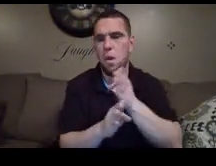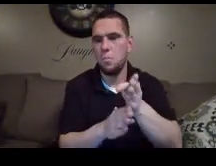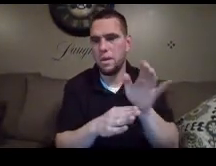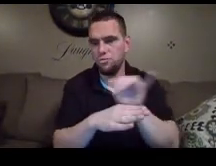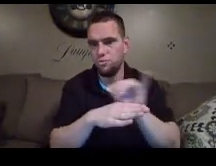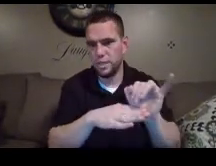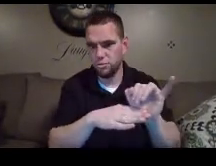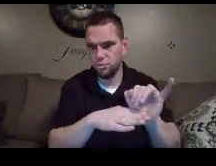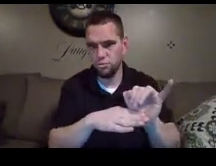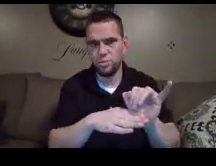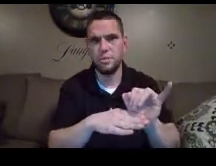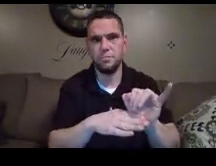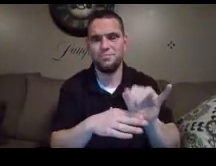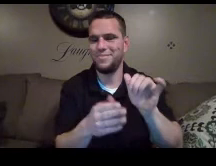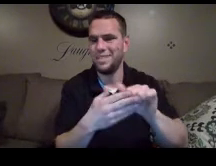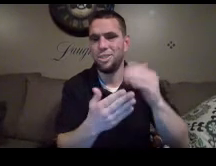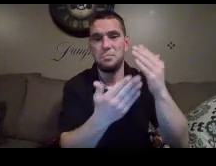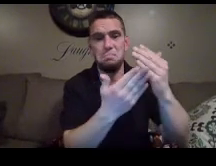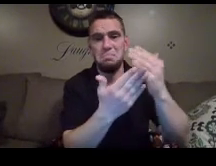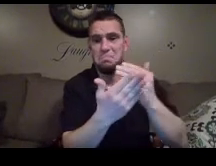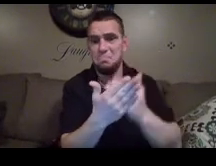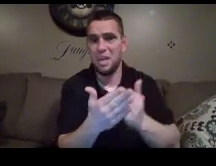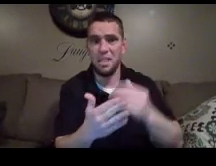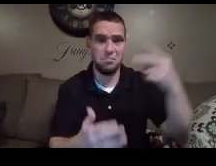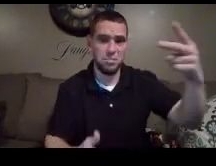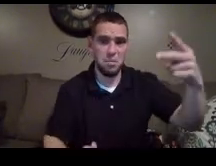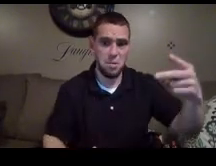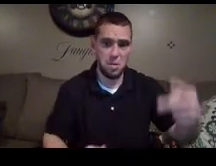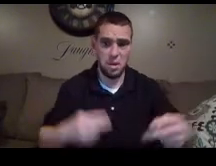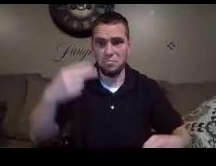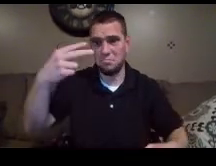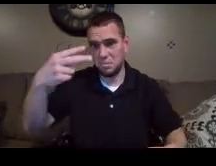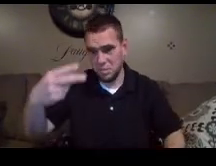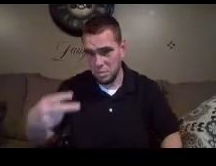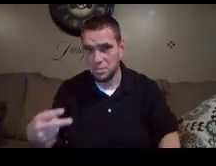and it's just listing the sectors now. This particular list is split off into